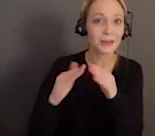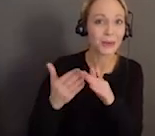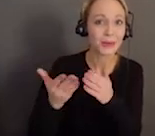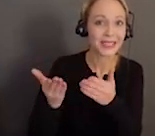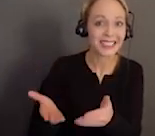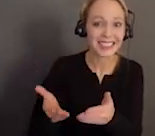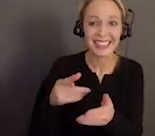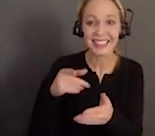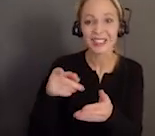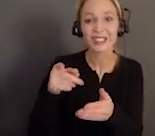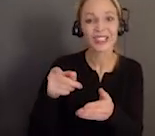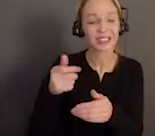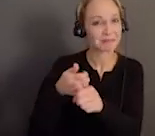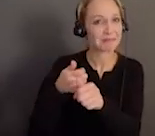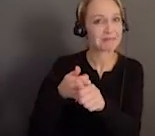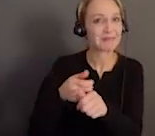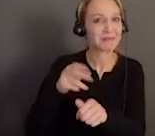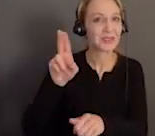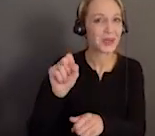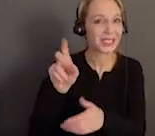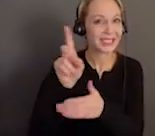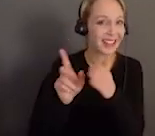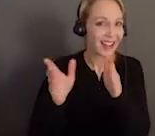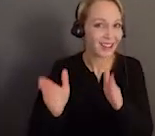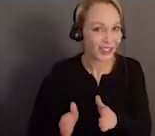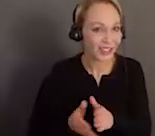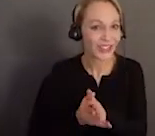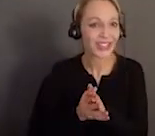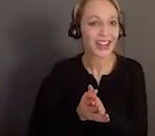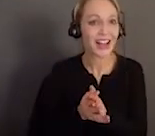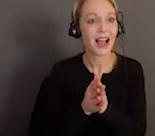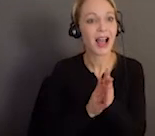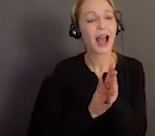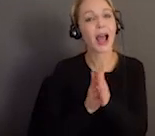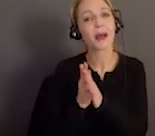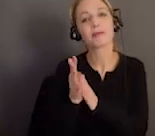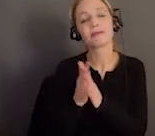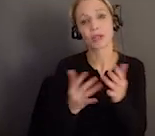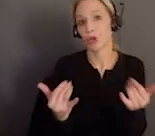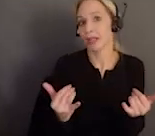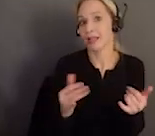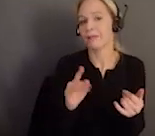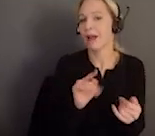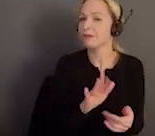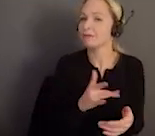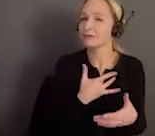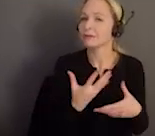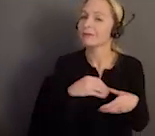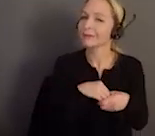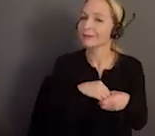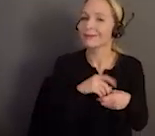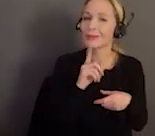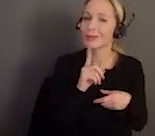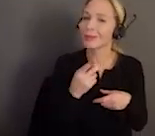SHE'S A UX DESIGNER CURRENTLY BUT AT HEART AN HubSpot DEVELOPER AND GREAT TO HAVE HER HERE TODAY.